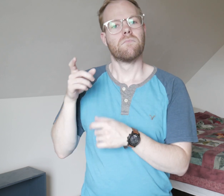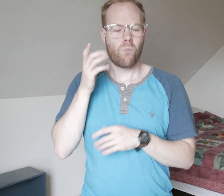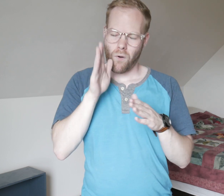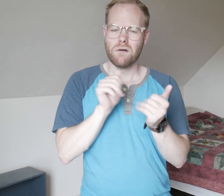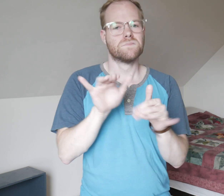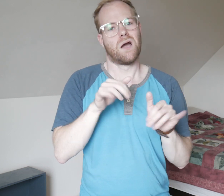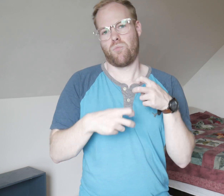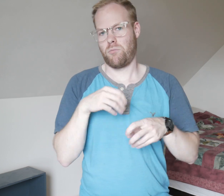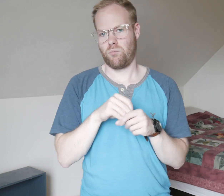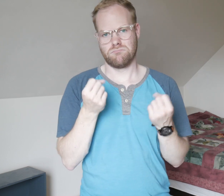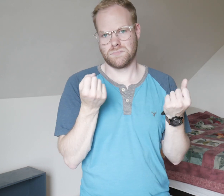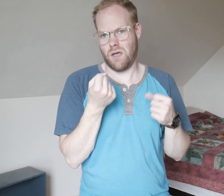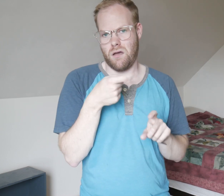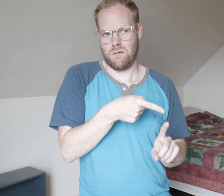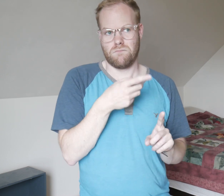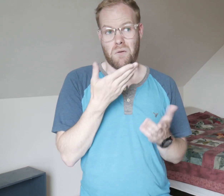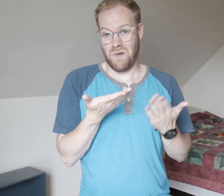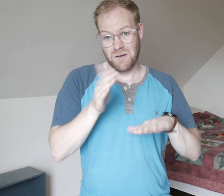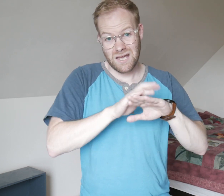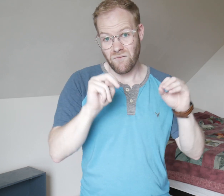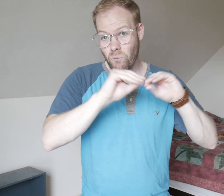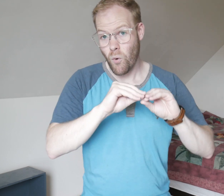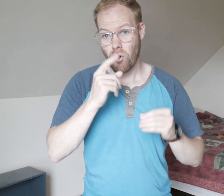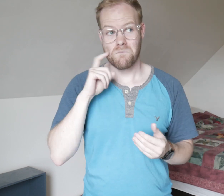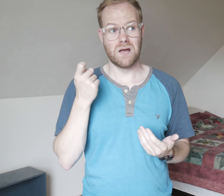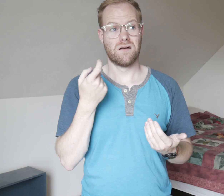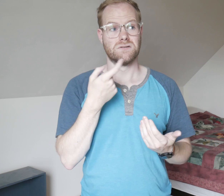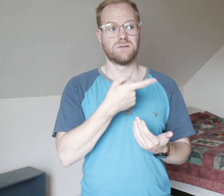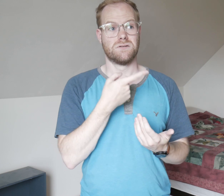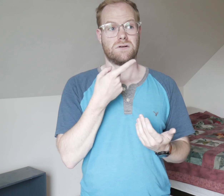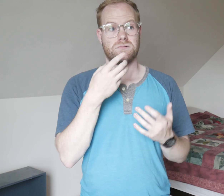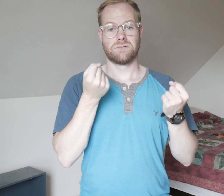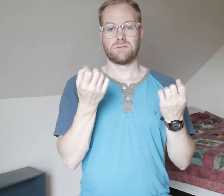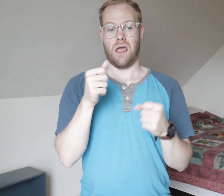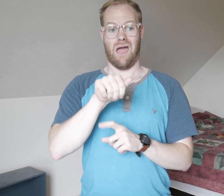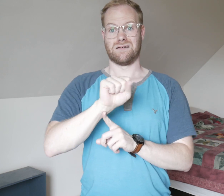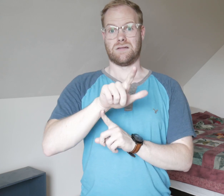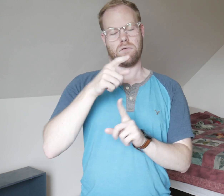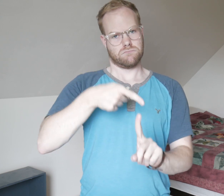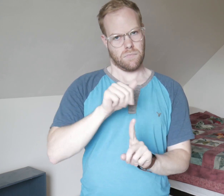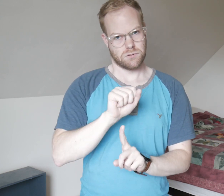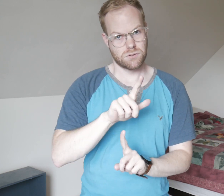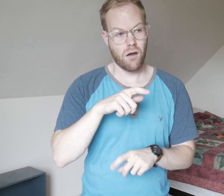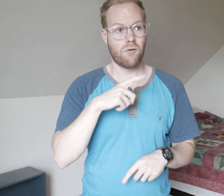You will run into the same problems in sign, and maybe even more so, because sign, specifically ASL,